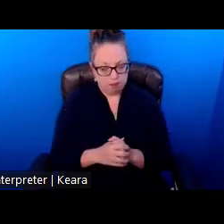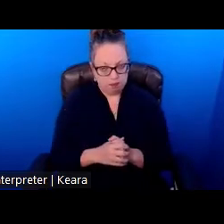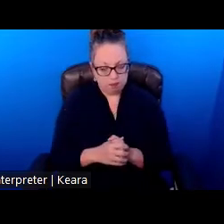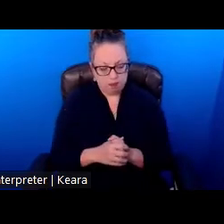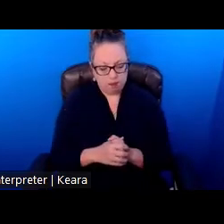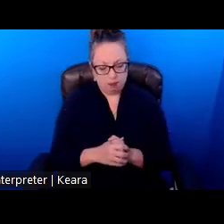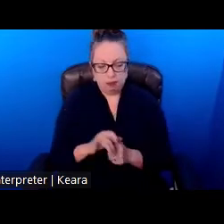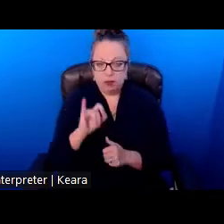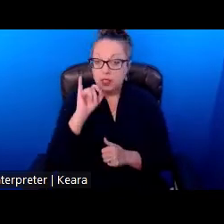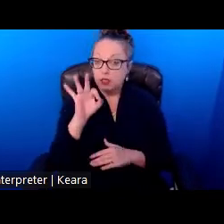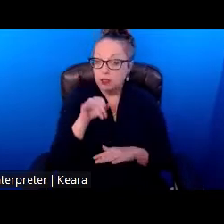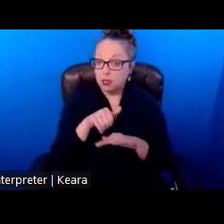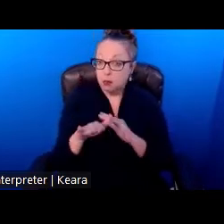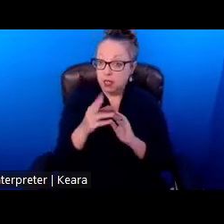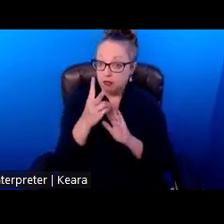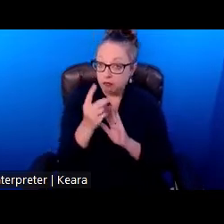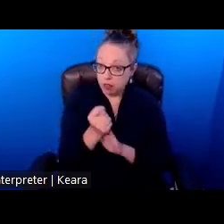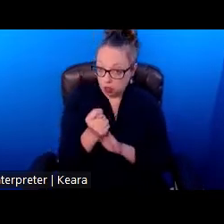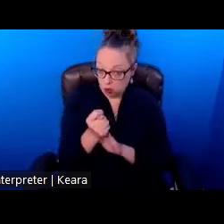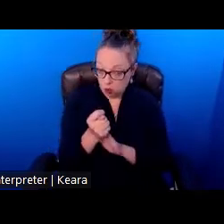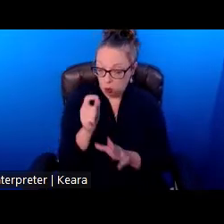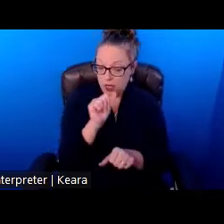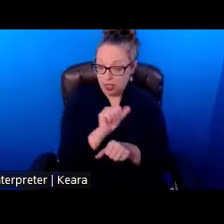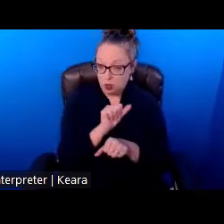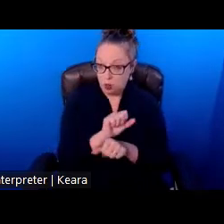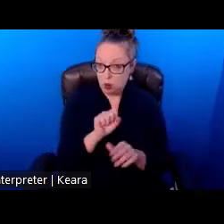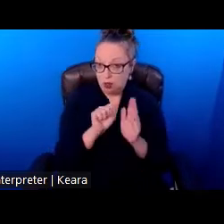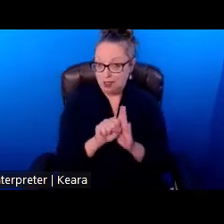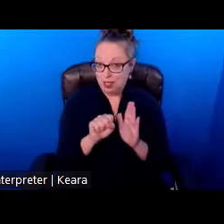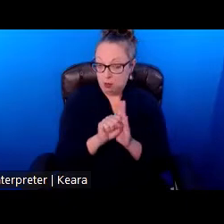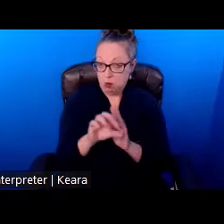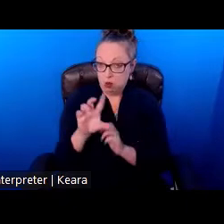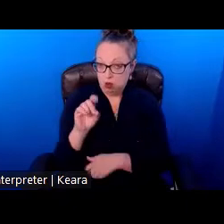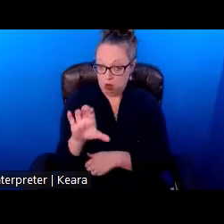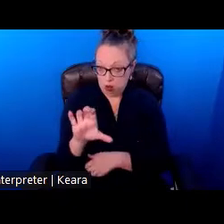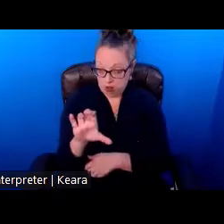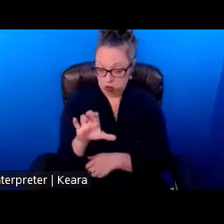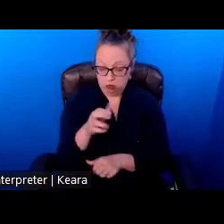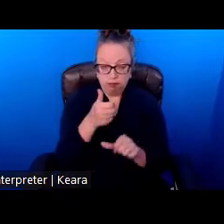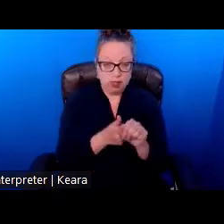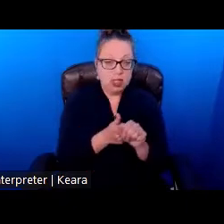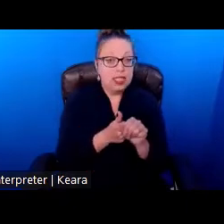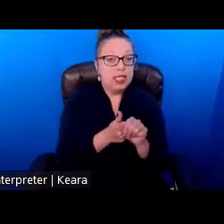If submitting video as work sample documentation: Each video clip must be no longer that one